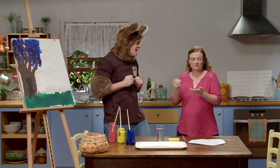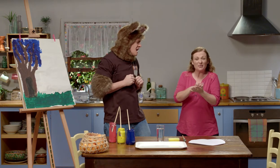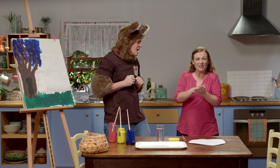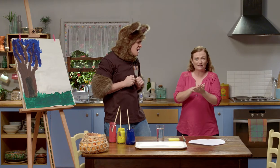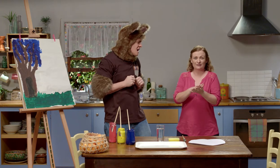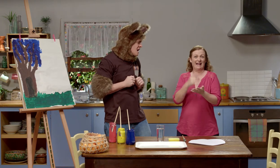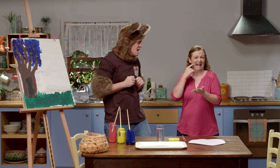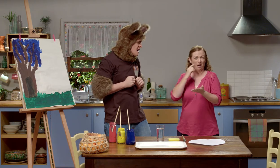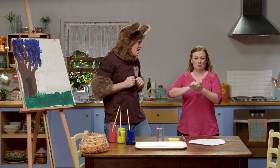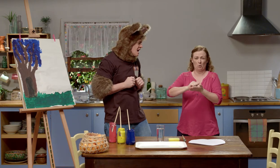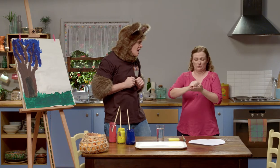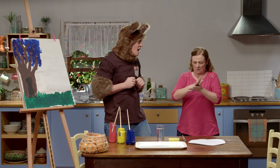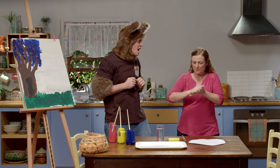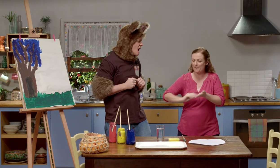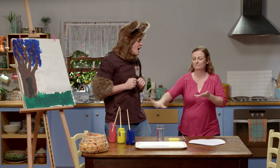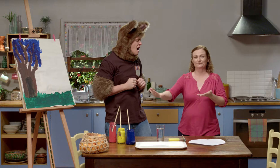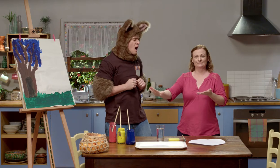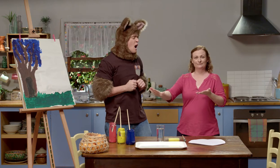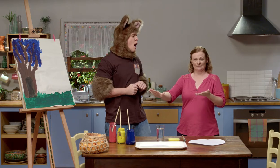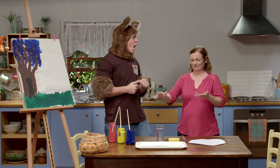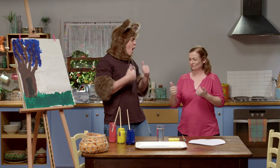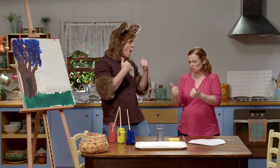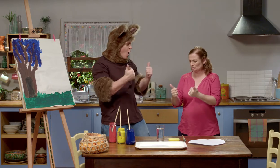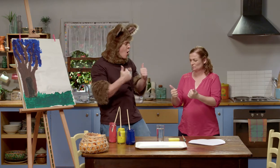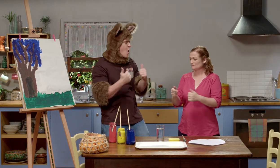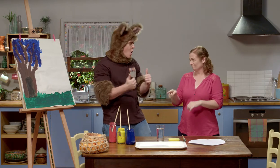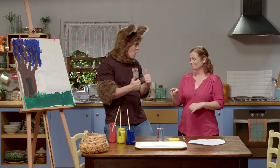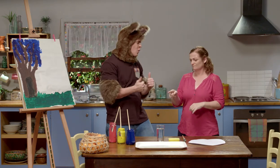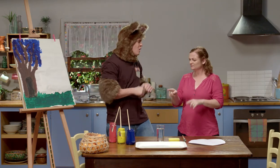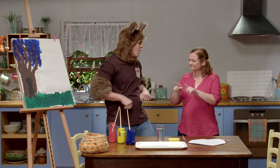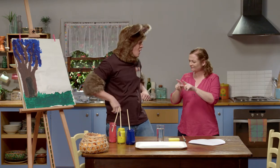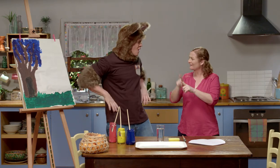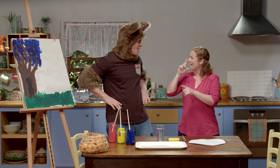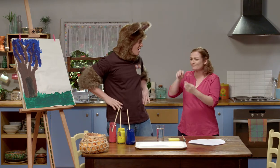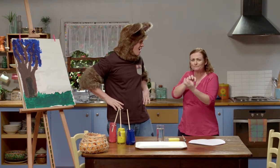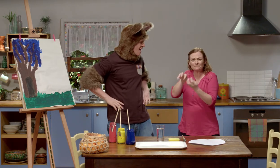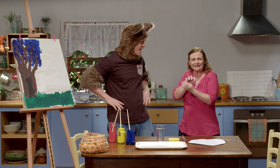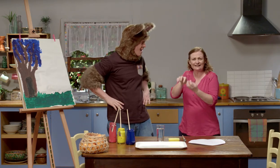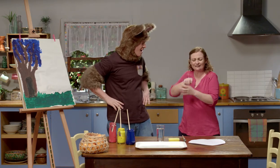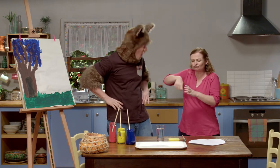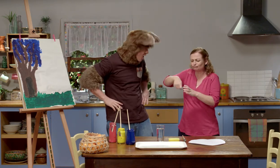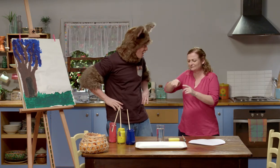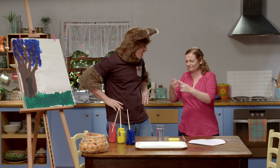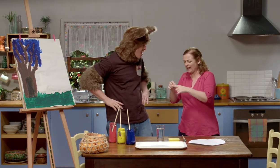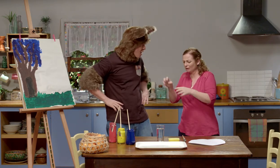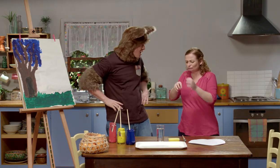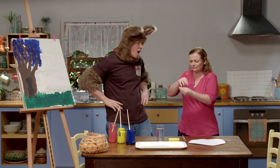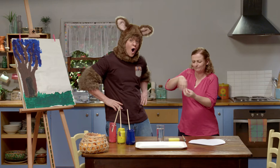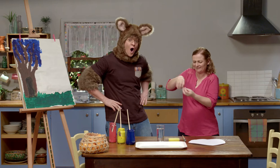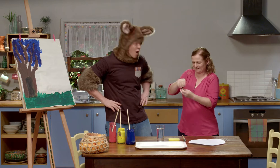are quite easy to wash off. So that's good. Oh, that's good. And they're easy to mix, too.